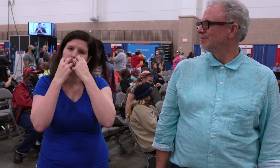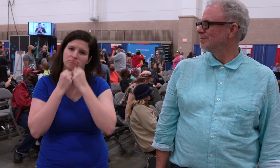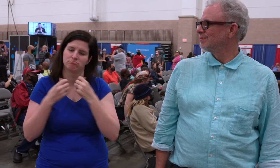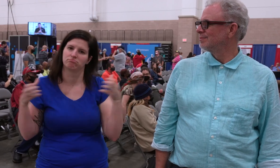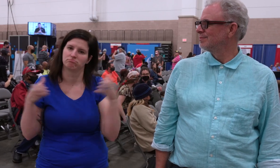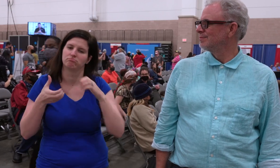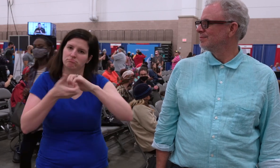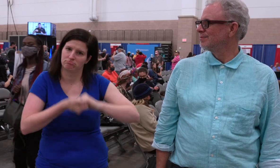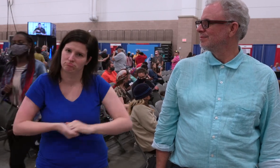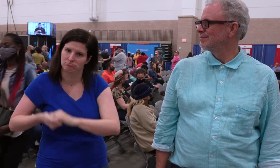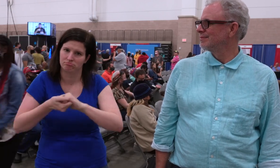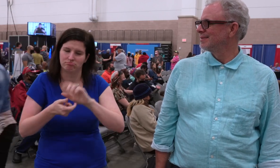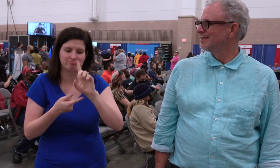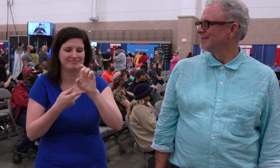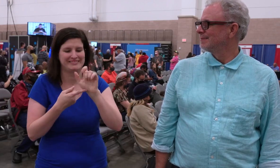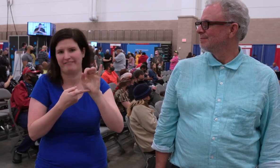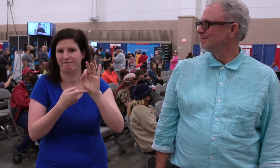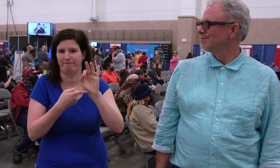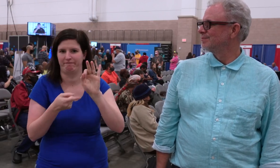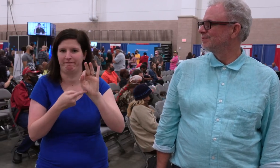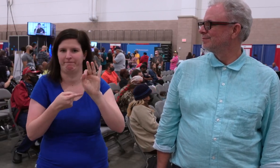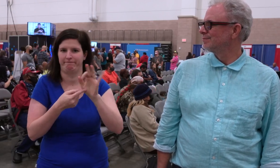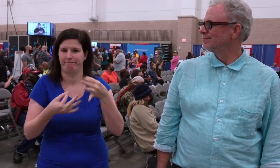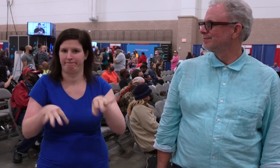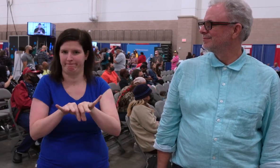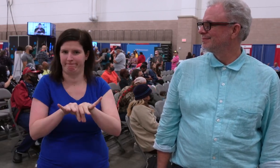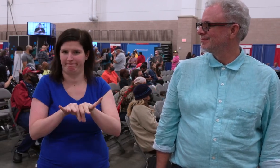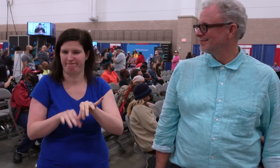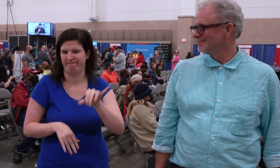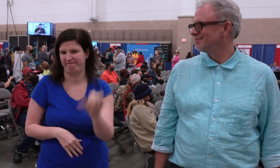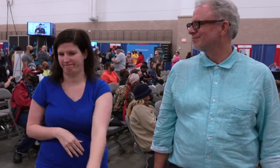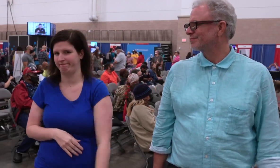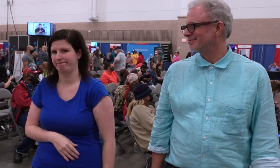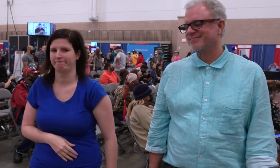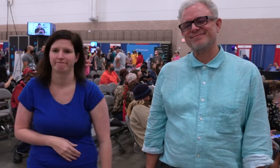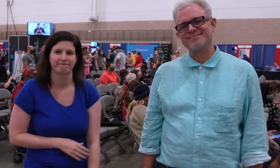We should work together and value the meaning of “deaf.” Important. That.